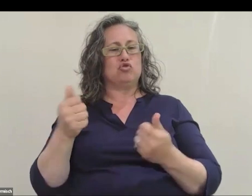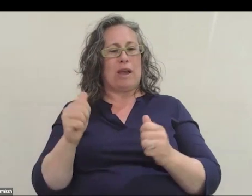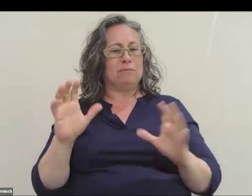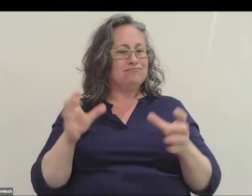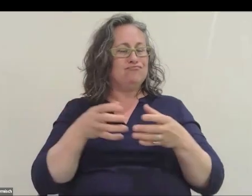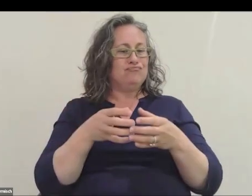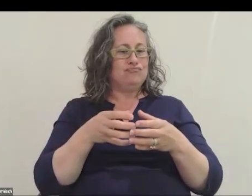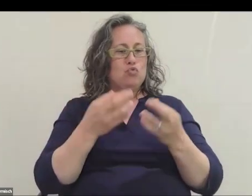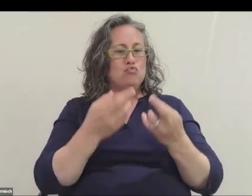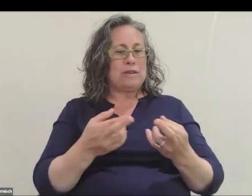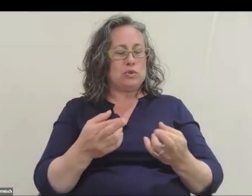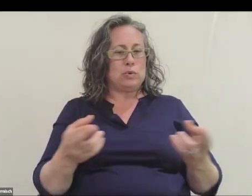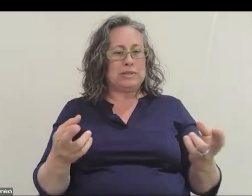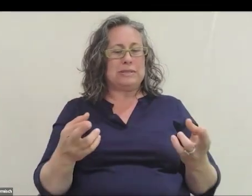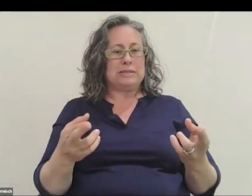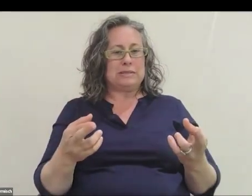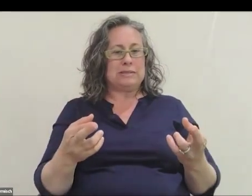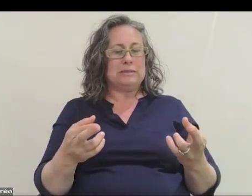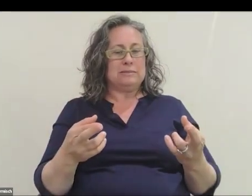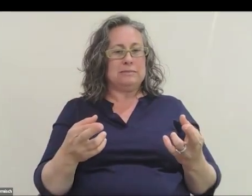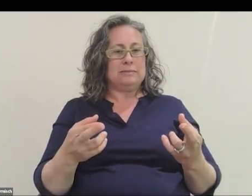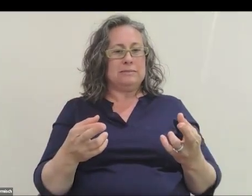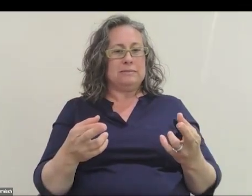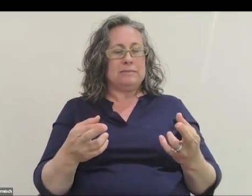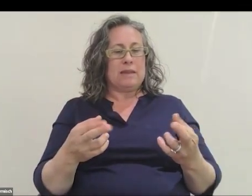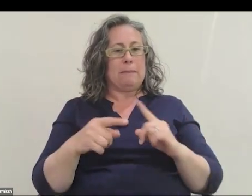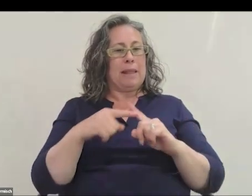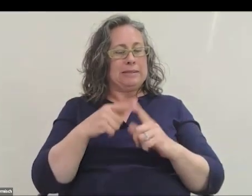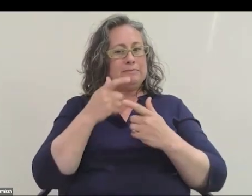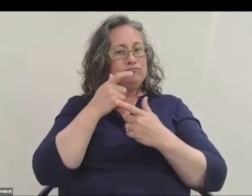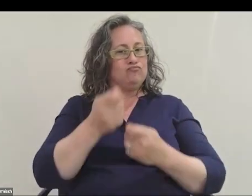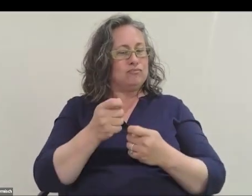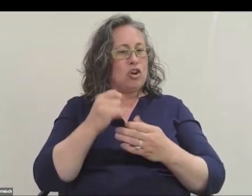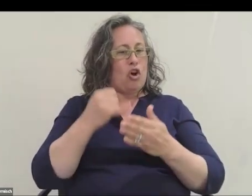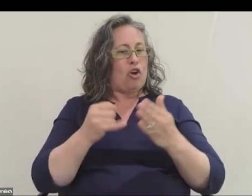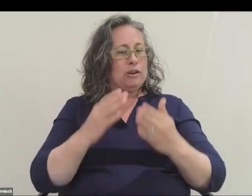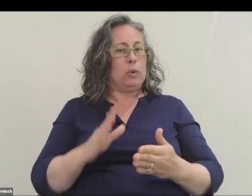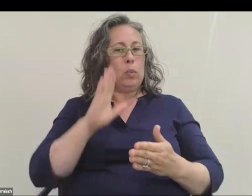trying to get together resources and interested art in artists